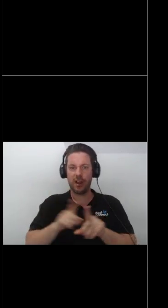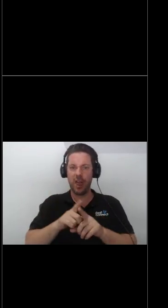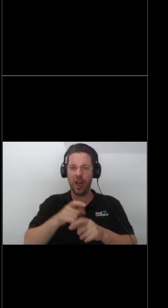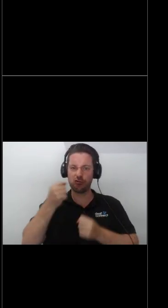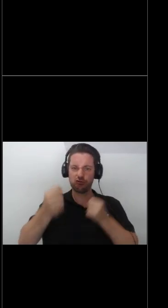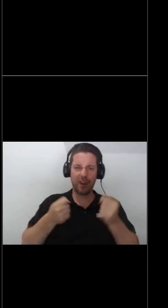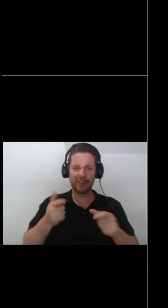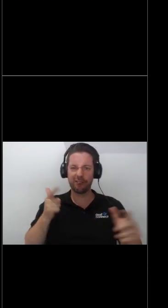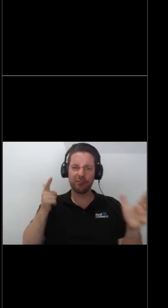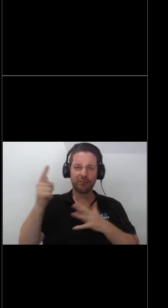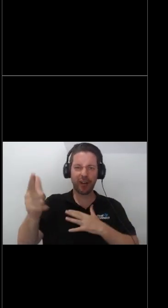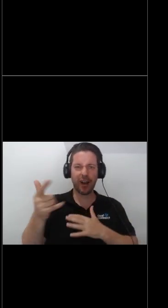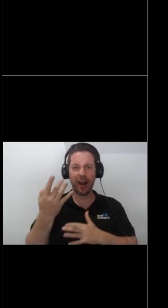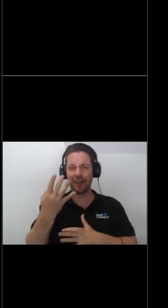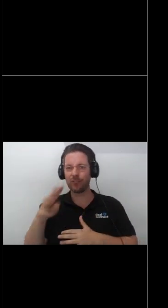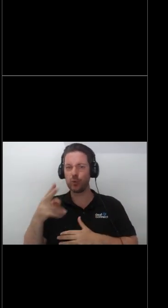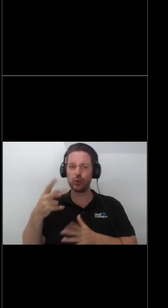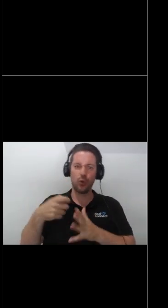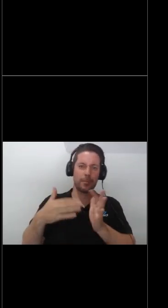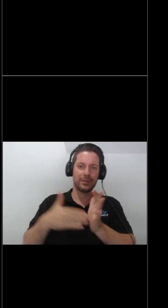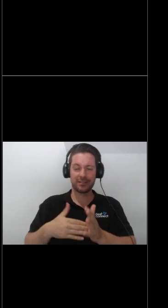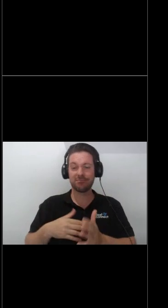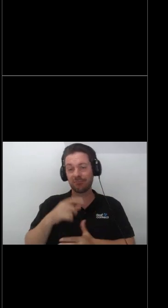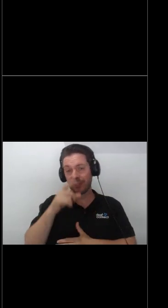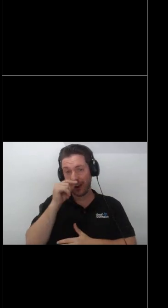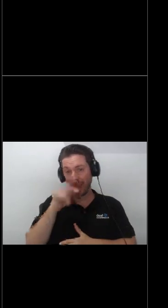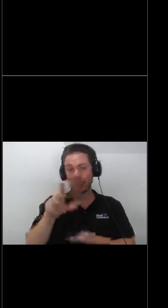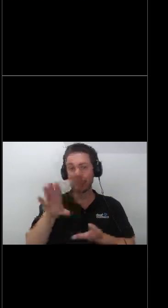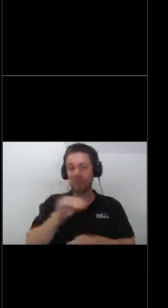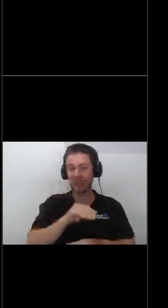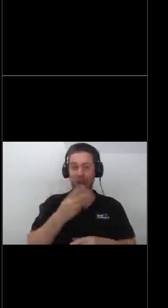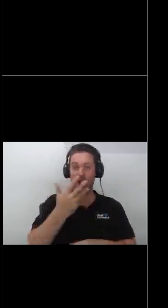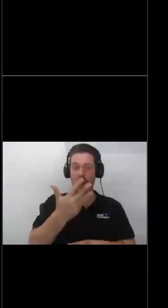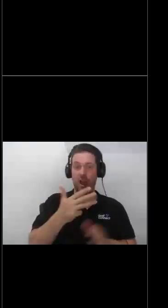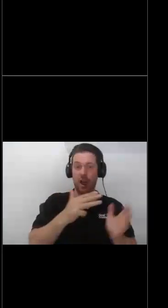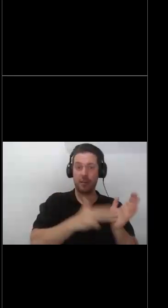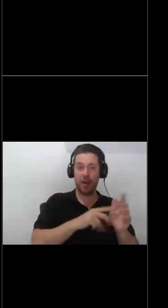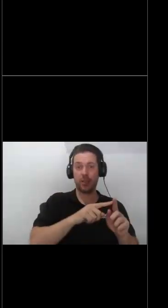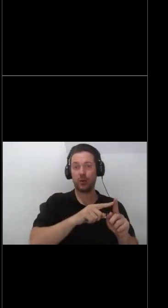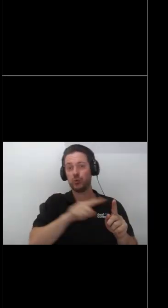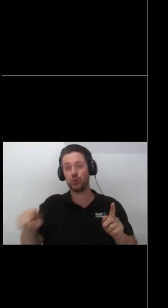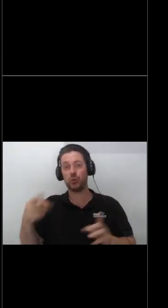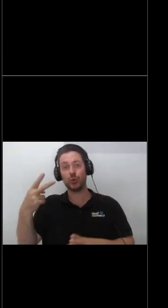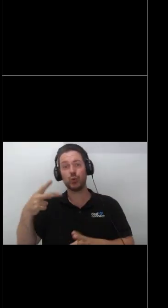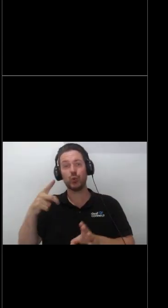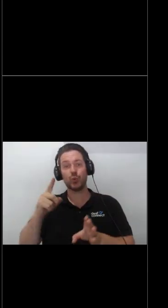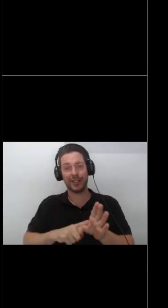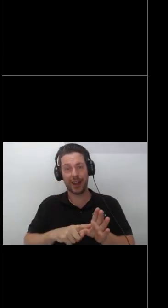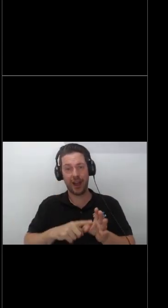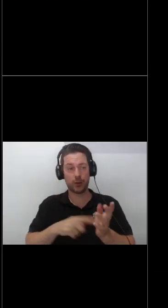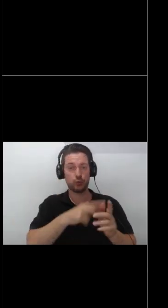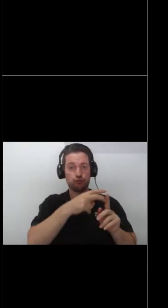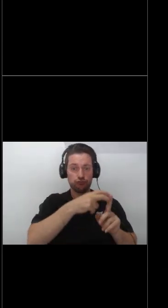to two years for matters to proceed through the mental health court. That's a really long time. And what I've done in this fight